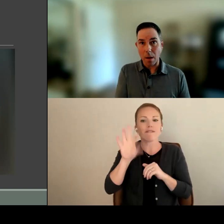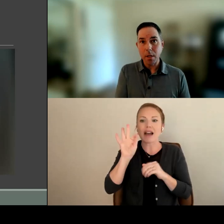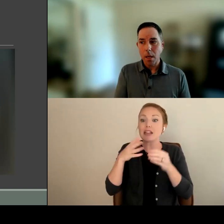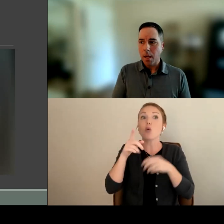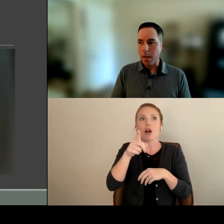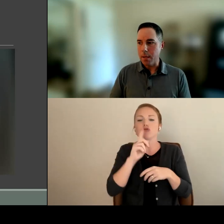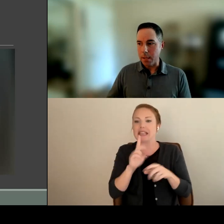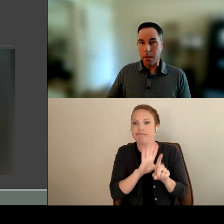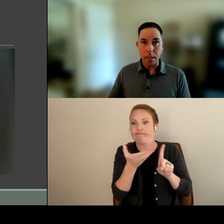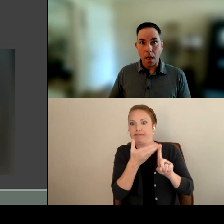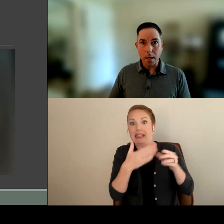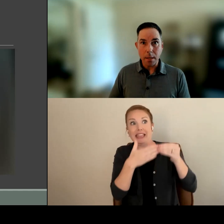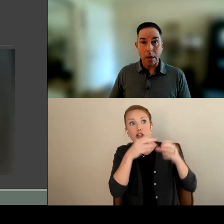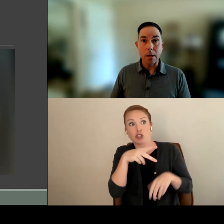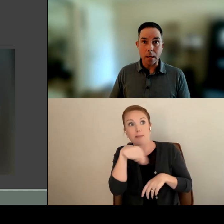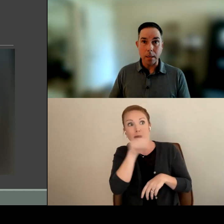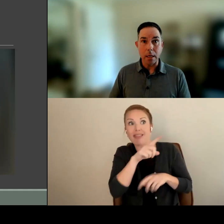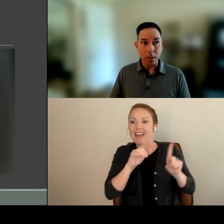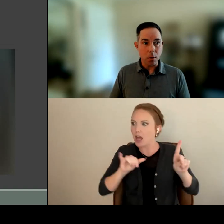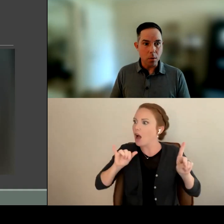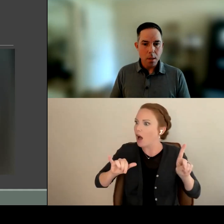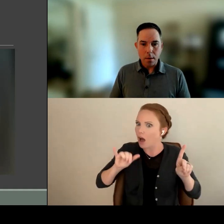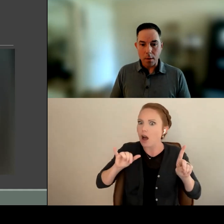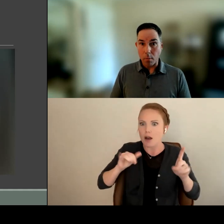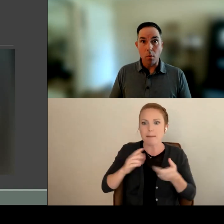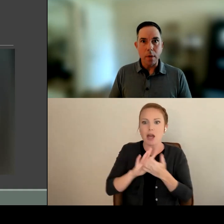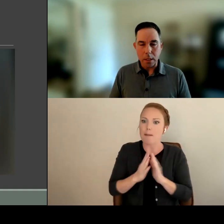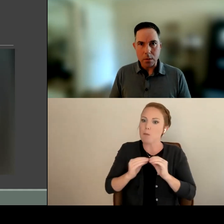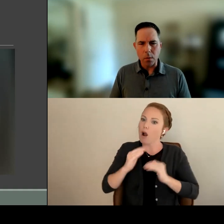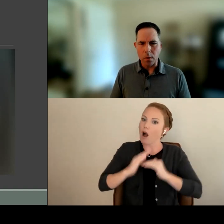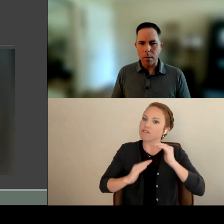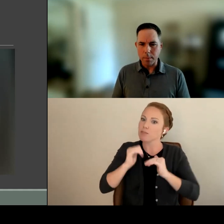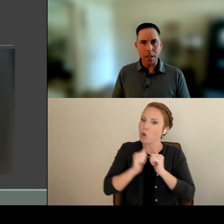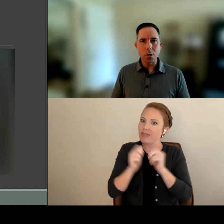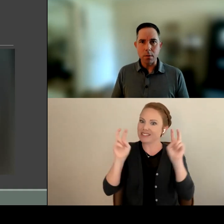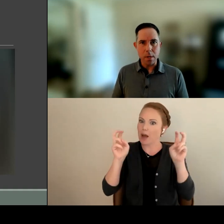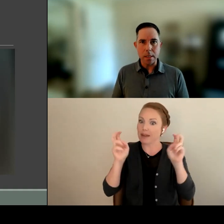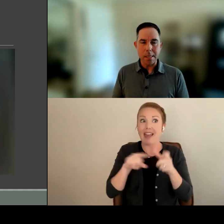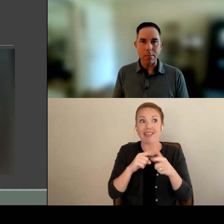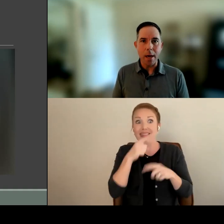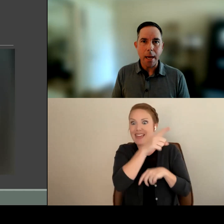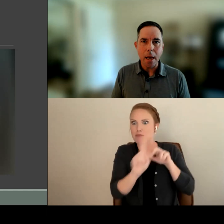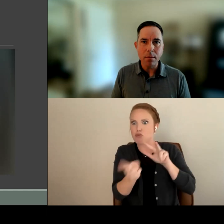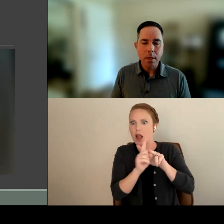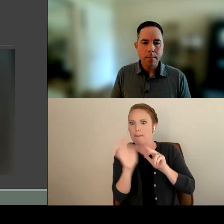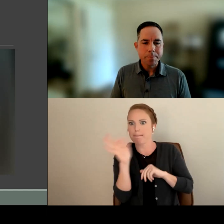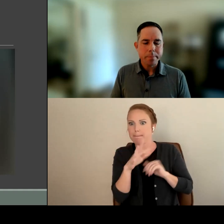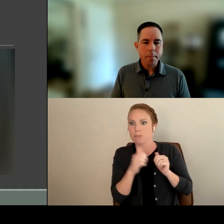topic and indeed leading on it and carrying it into the board meetings or the leadership meetings that they might have.